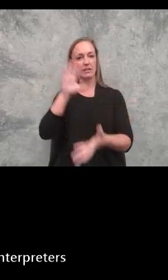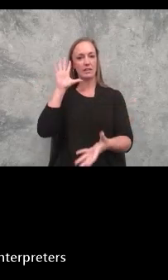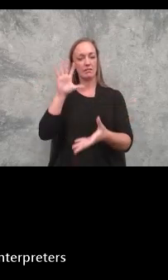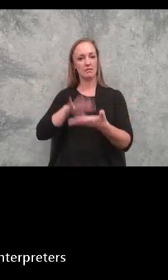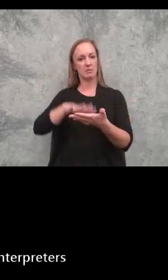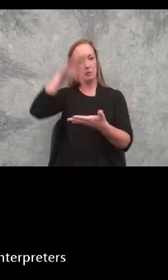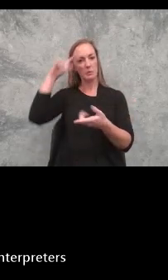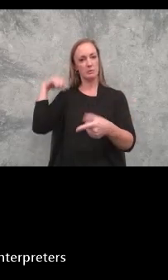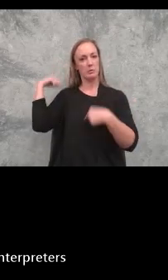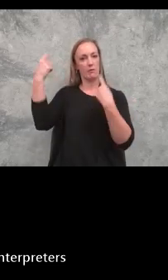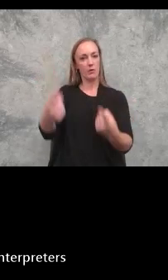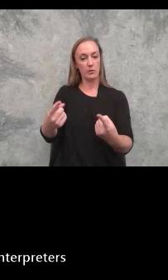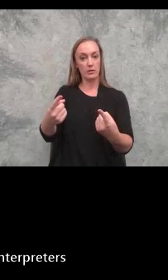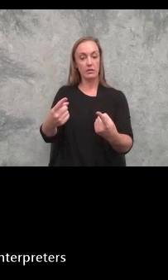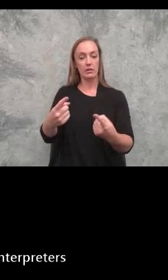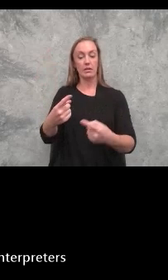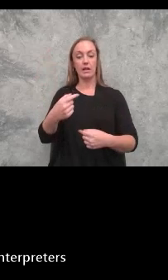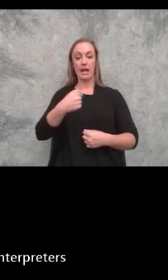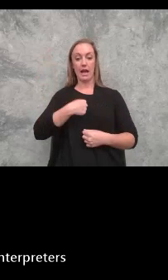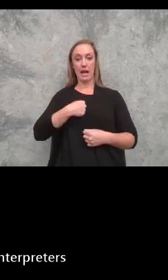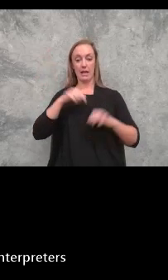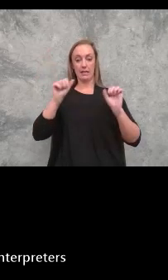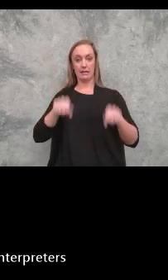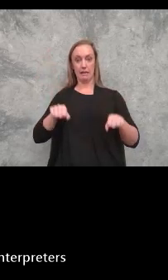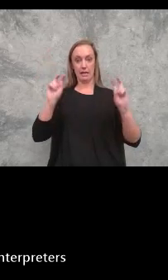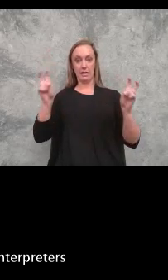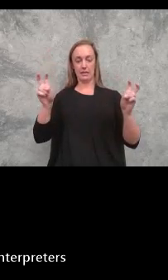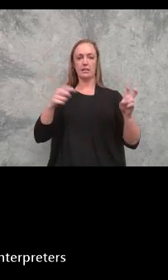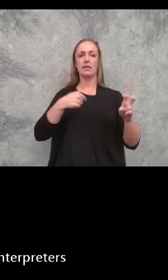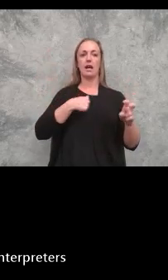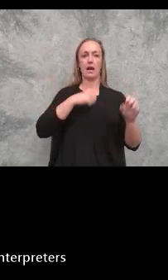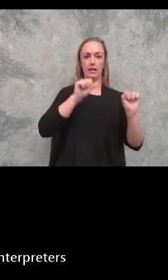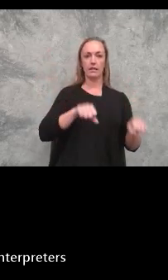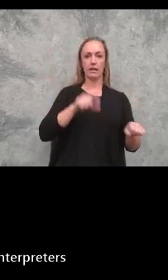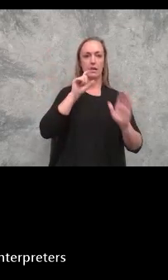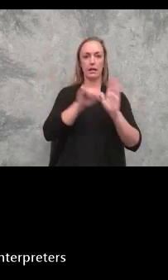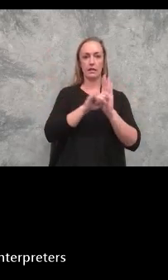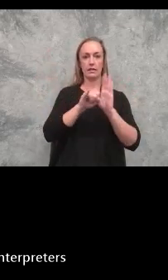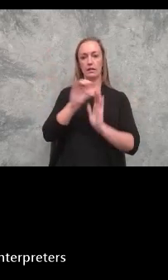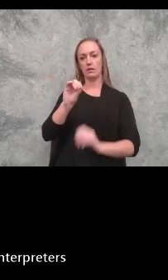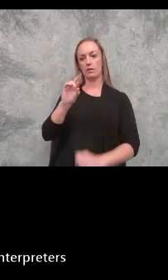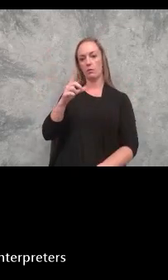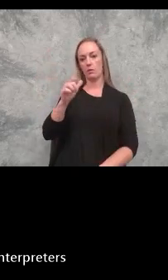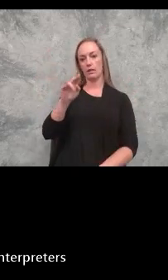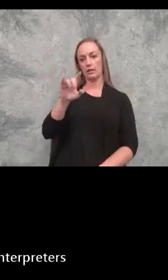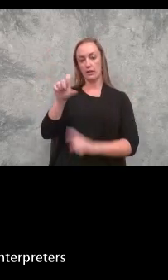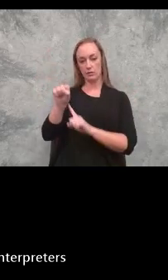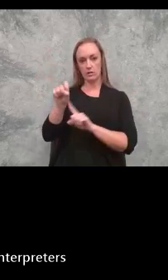“So our I can statement that we have is ‘I can identify organelles and their function in a